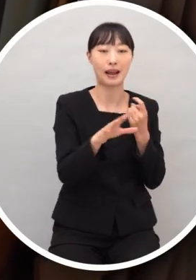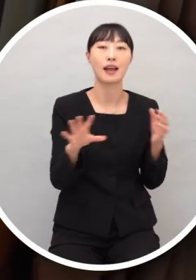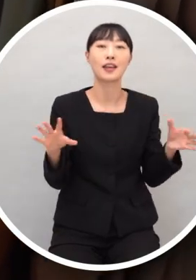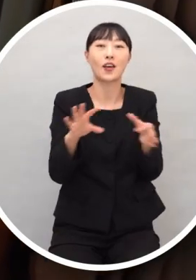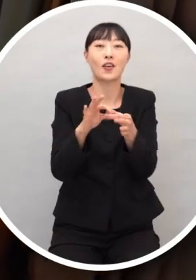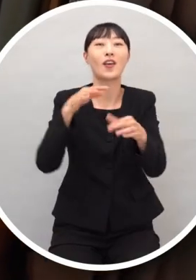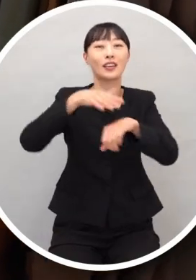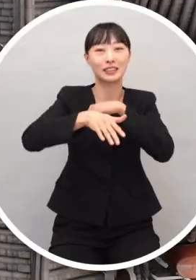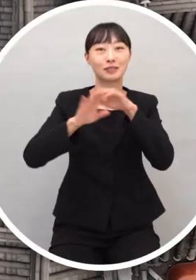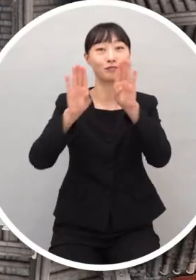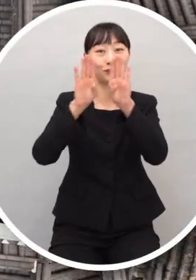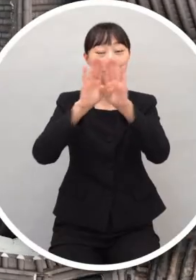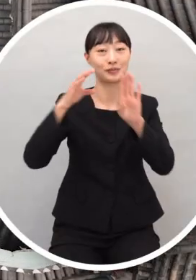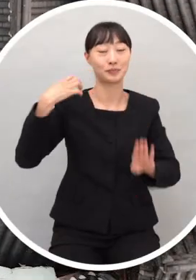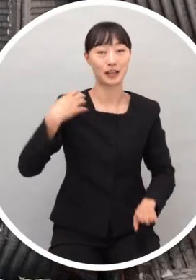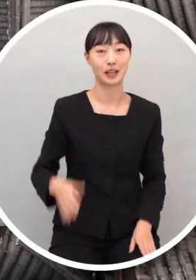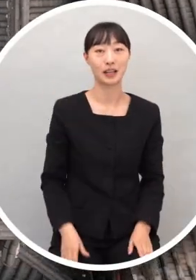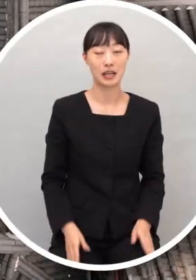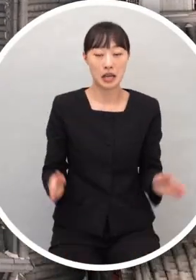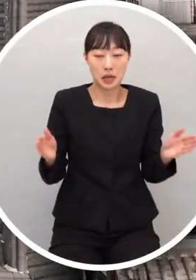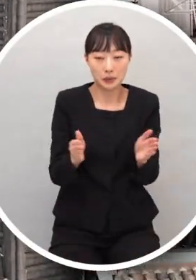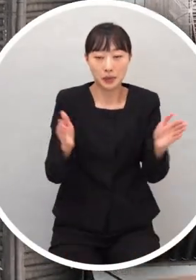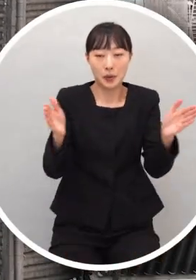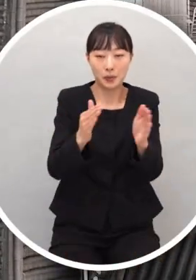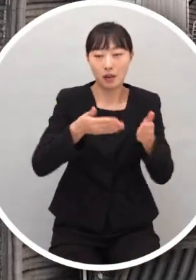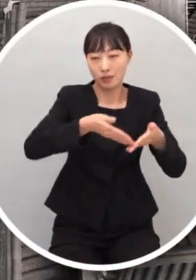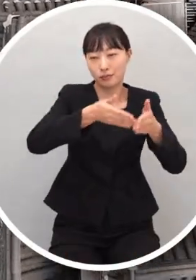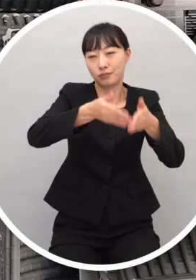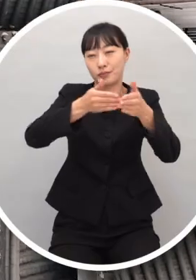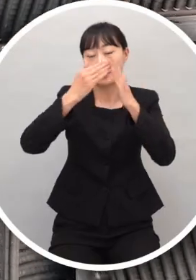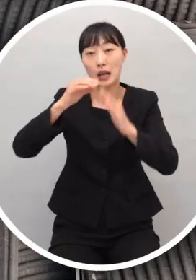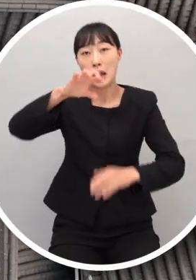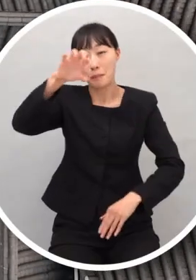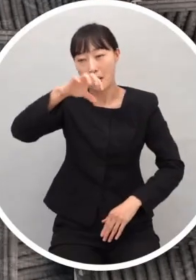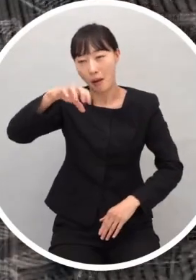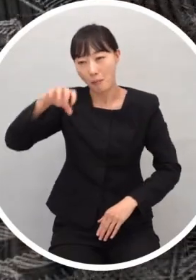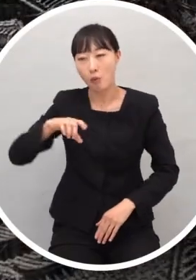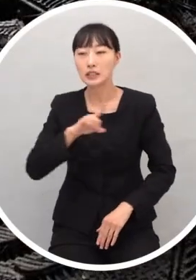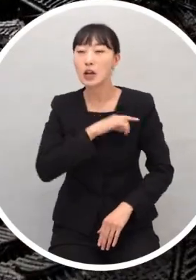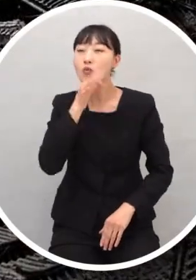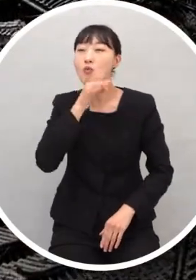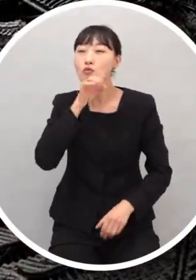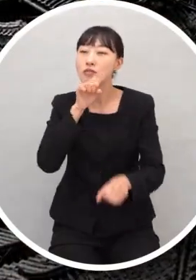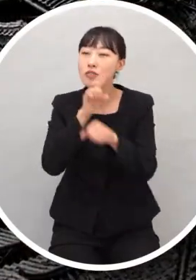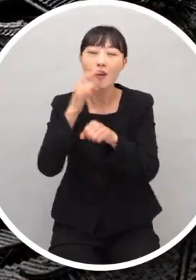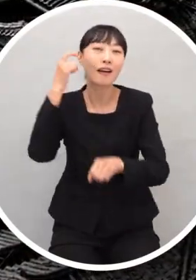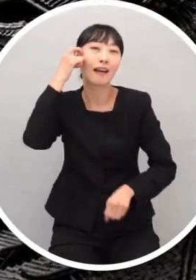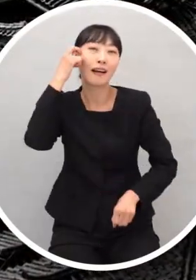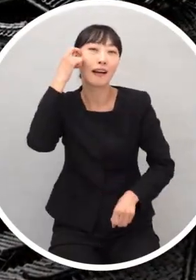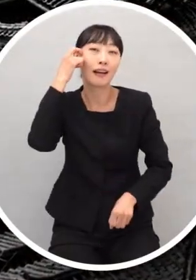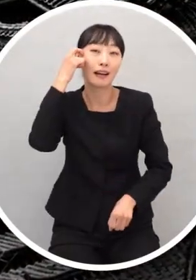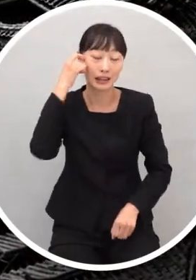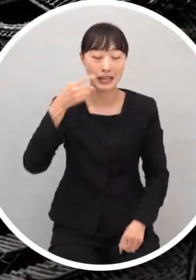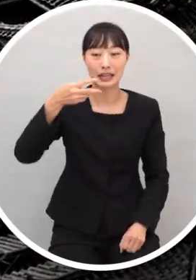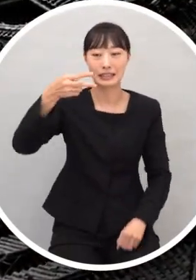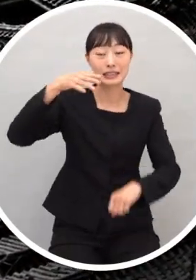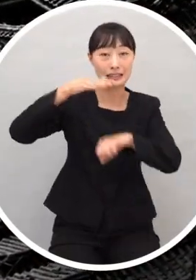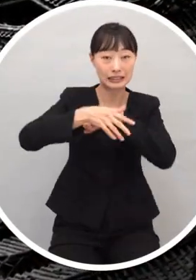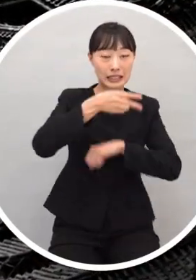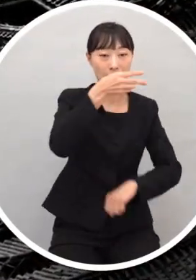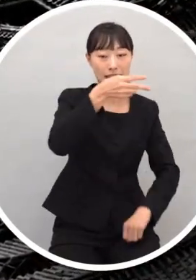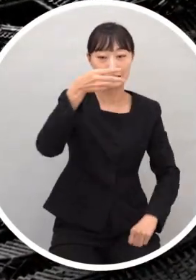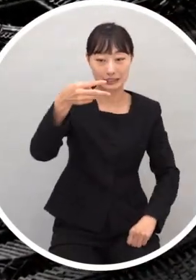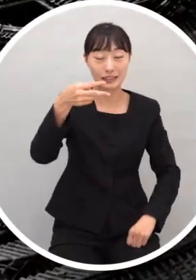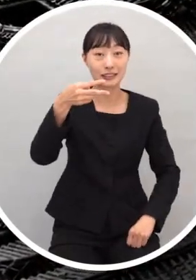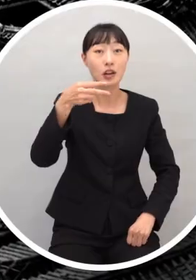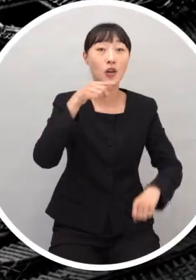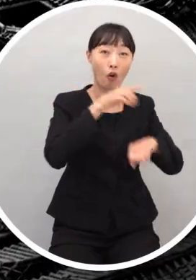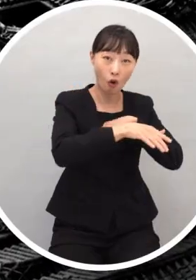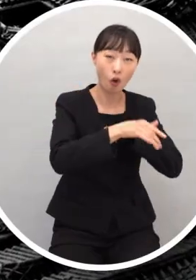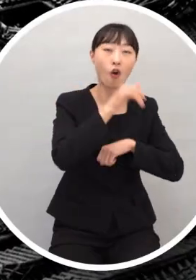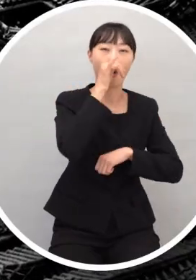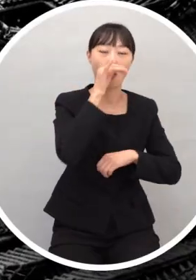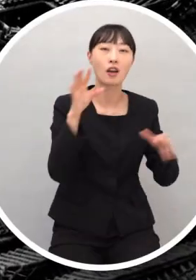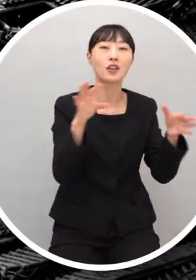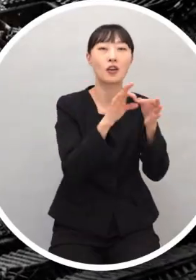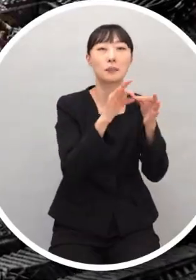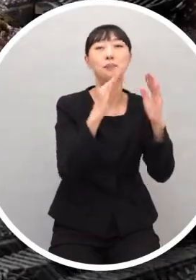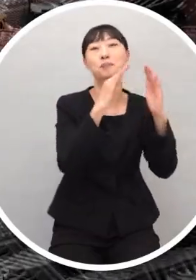Emphasizing high density, efficiency, and repeatability, dosi hanok were stacked in continuous U-shaped rows.